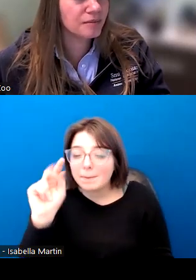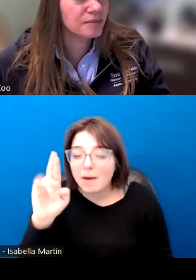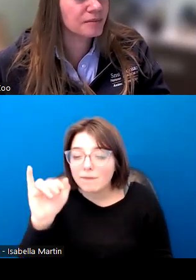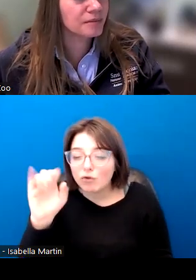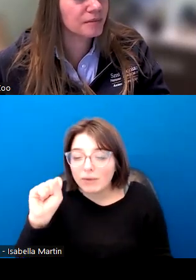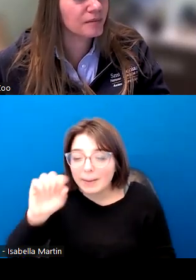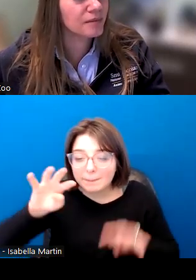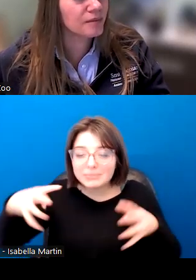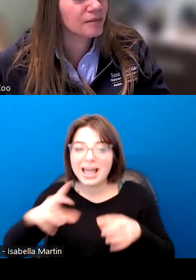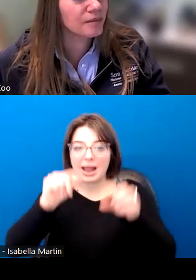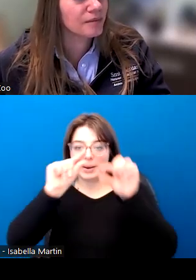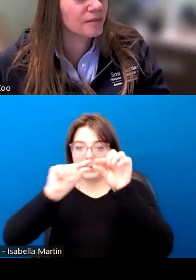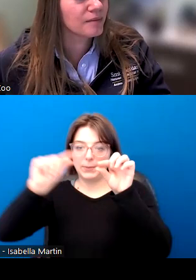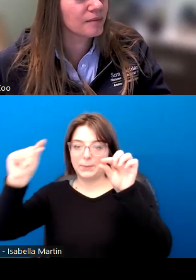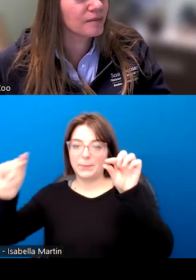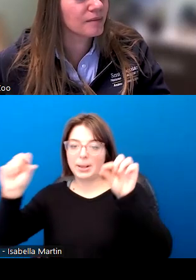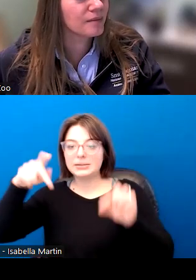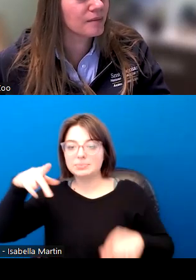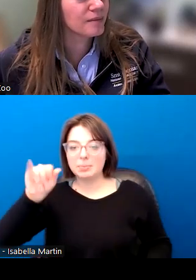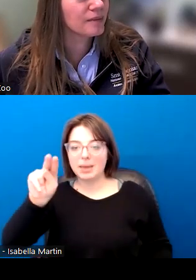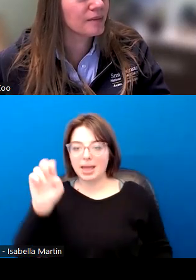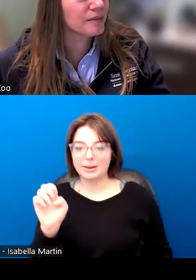Shellie: All right, so I did launch another poll to give our viewers a chance to